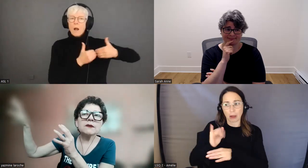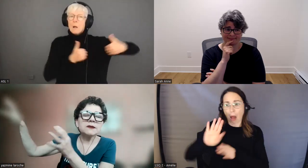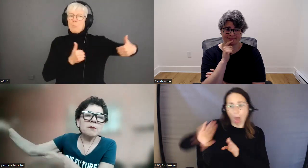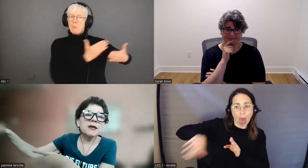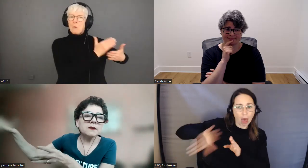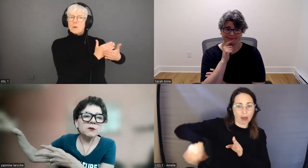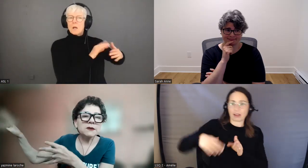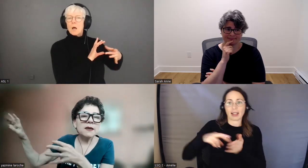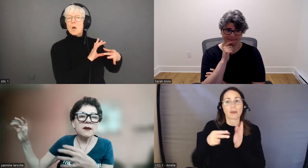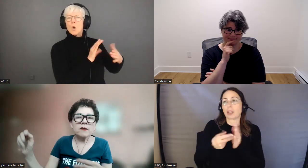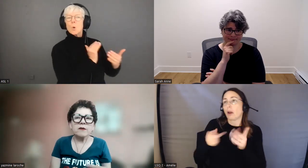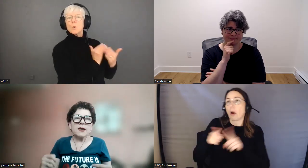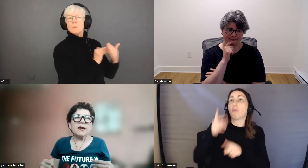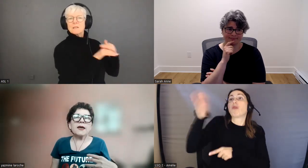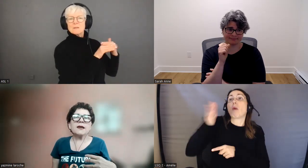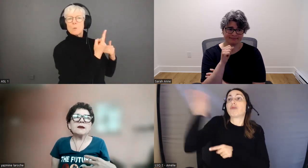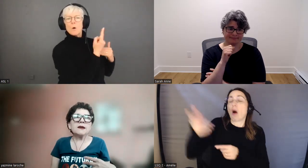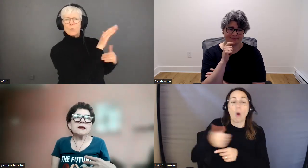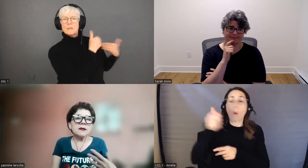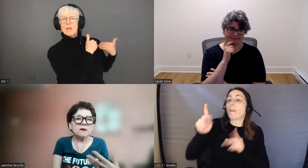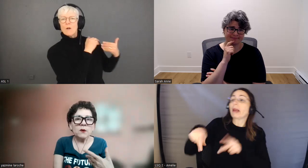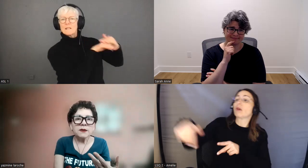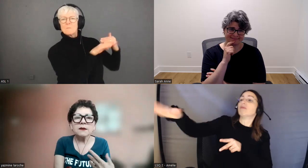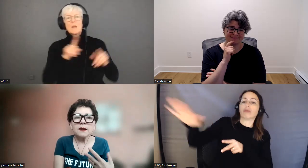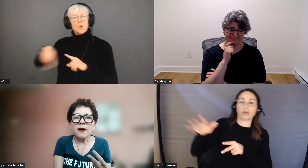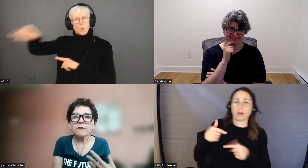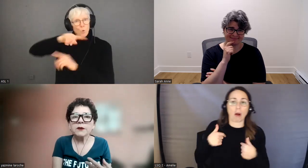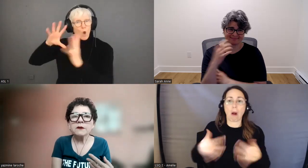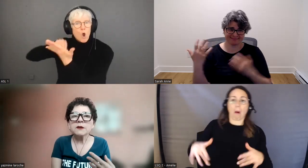that somebody else will take care of and and I think the one thing that I've learned and